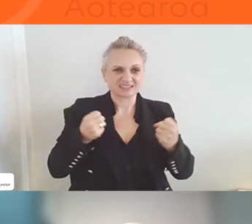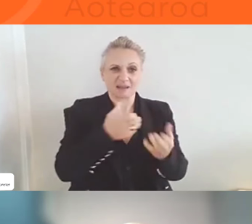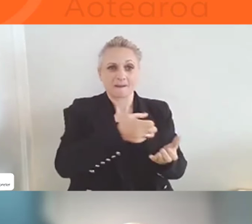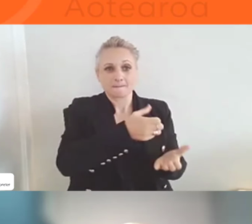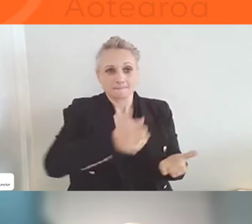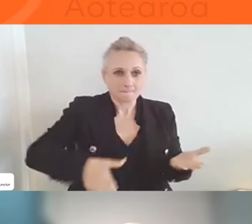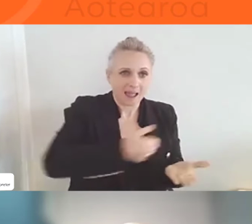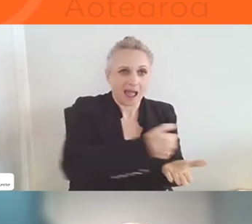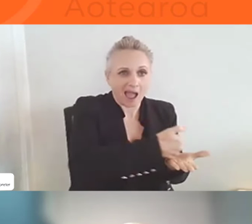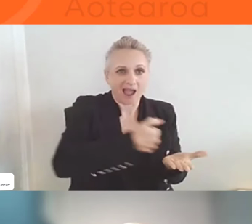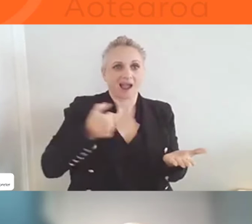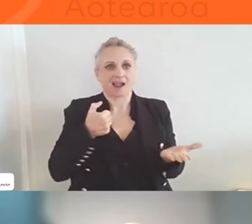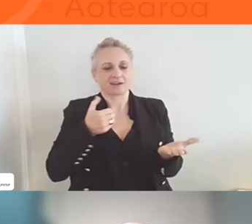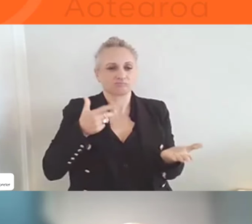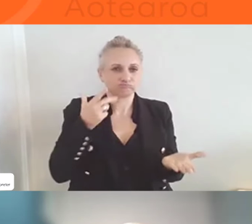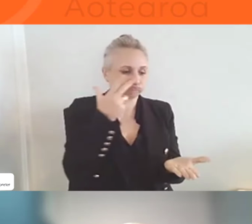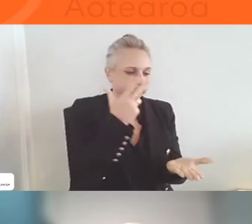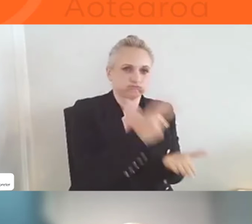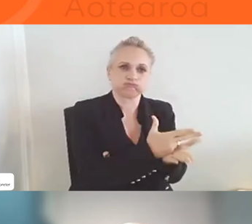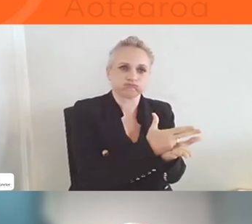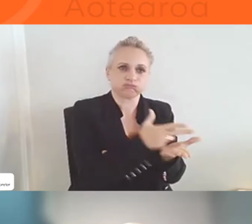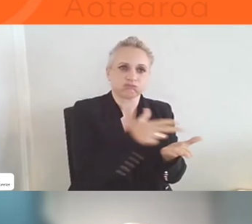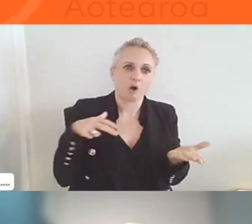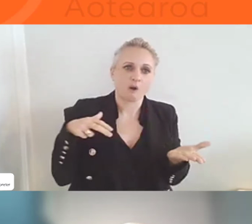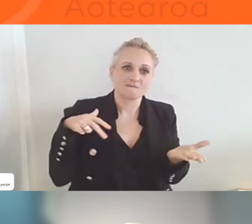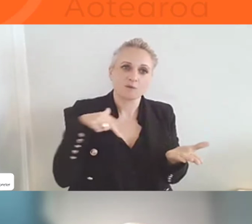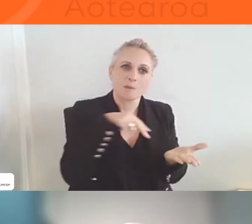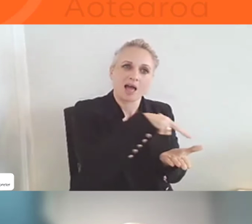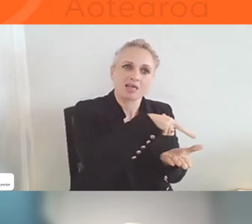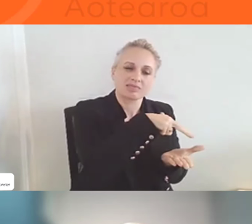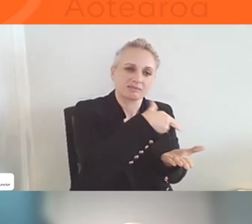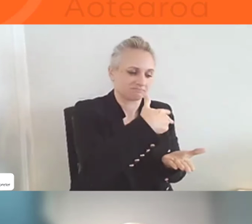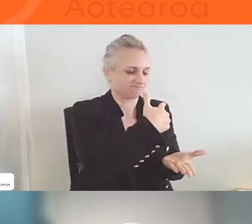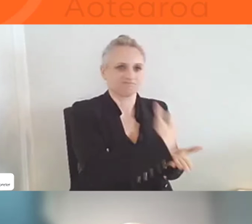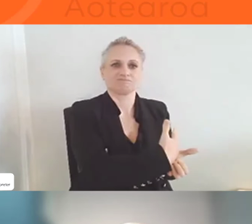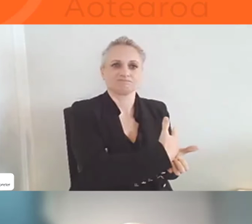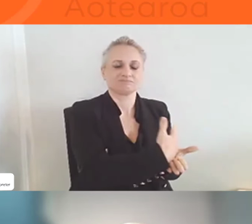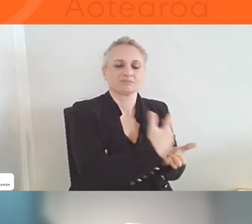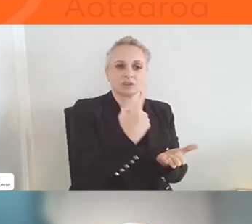into normalising disability in society instead of using the deficit